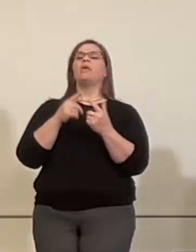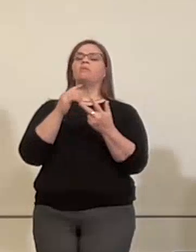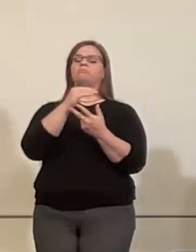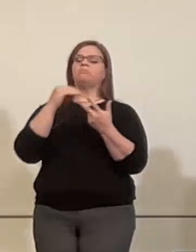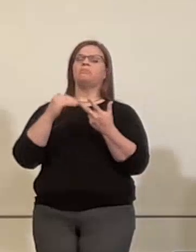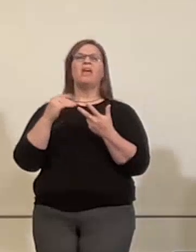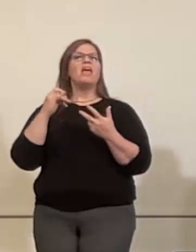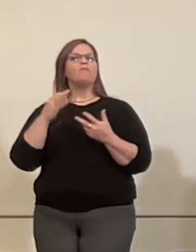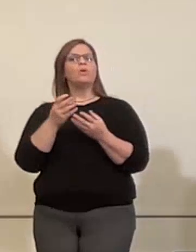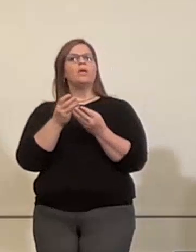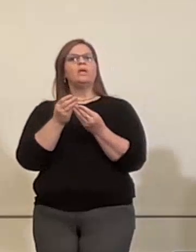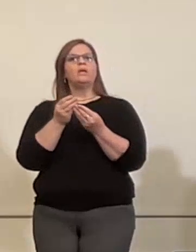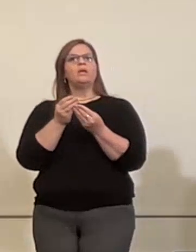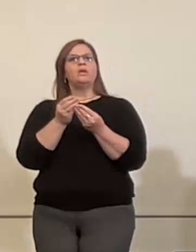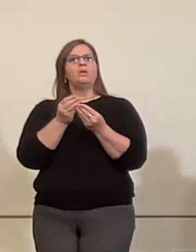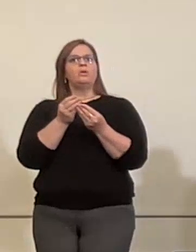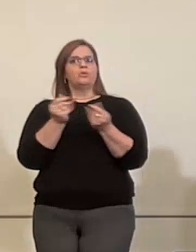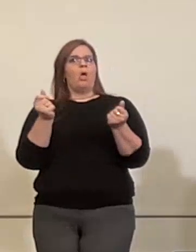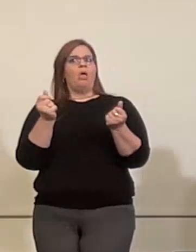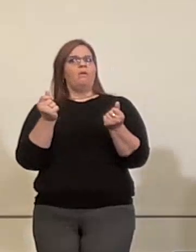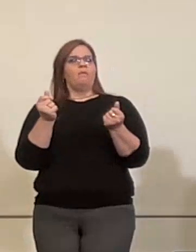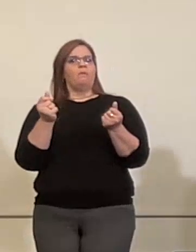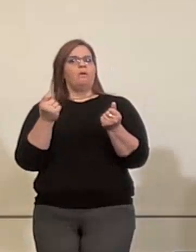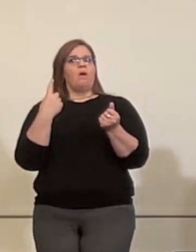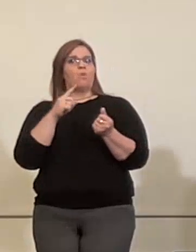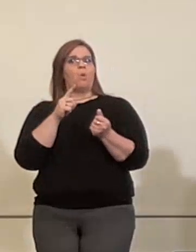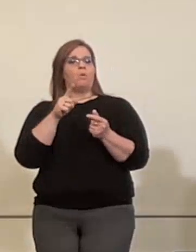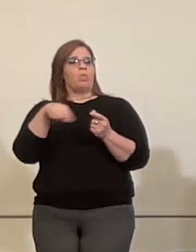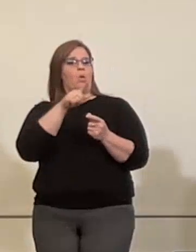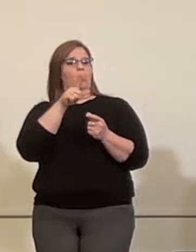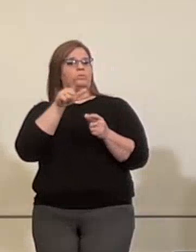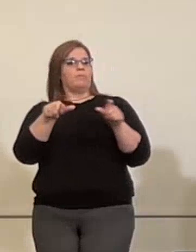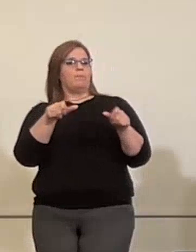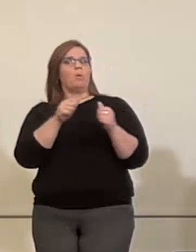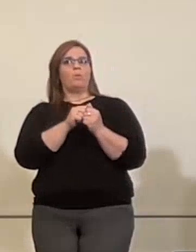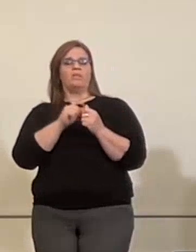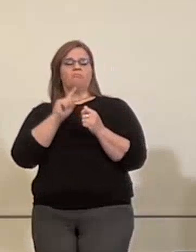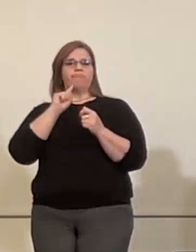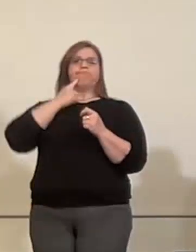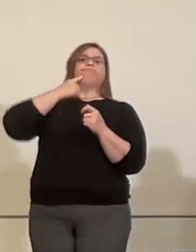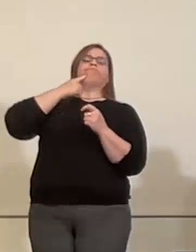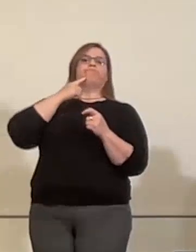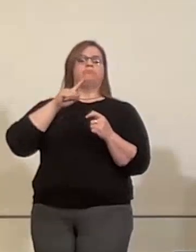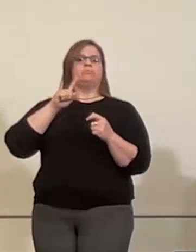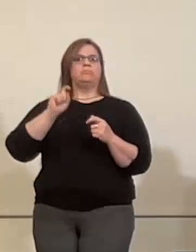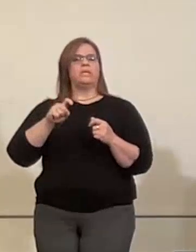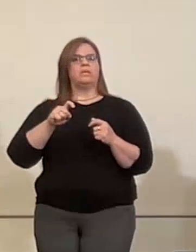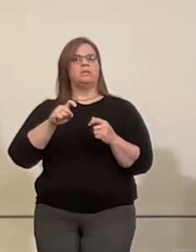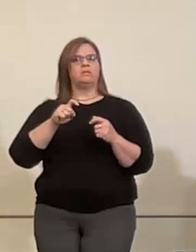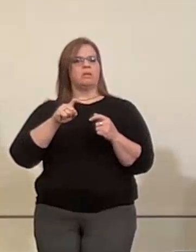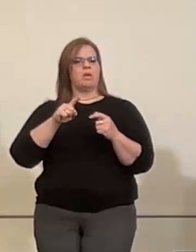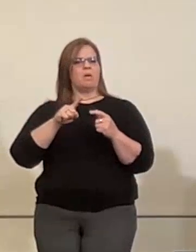people that have some of the most critical, you know, acute needs, but that ends up building something that's going to be more broadly useful for everybody.